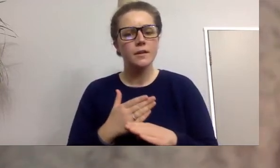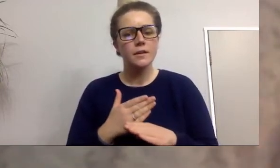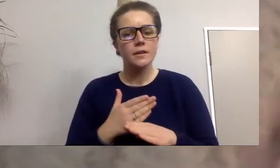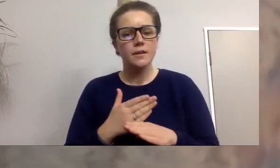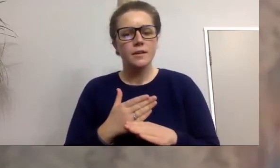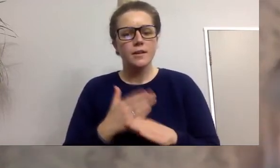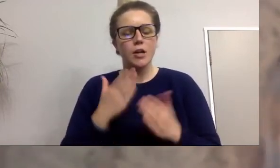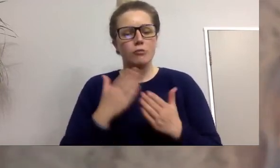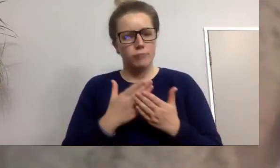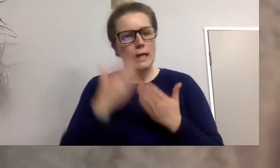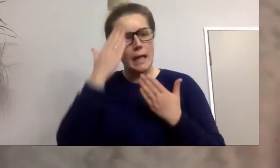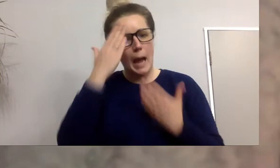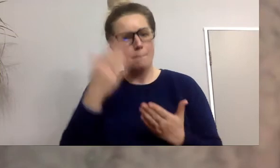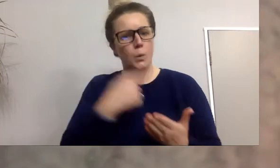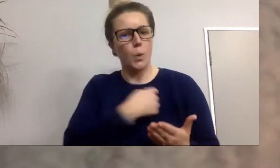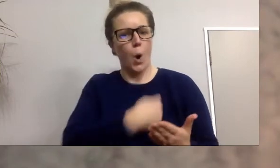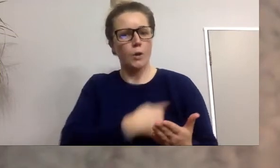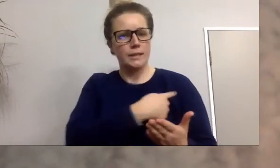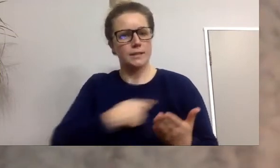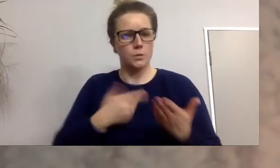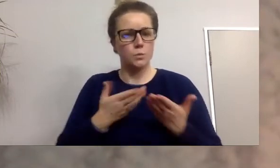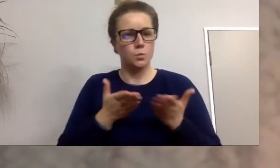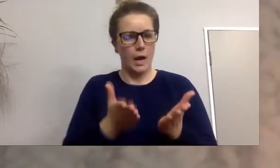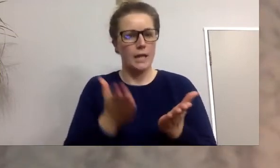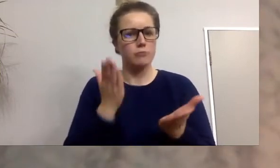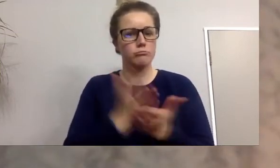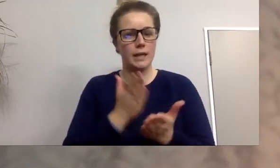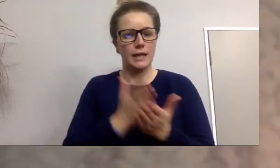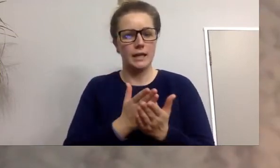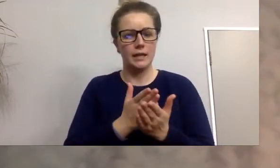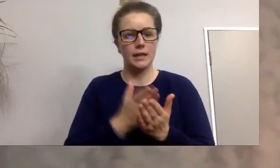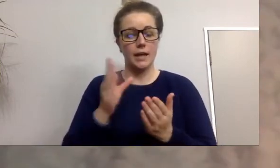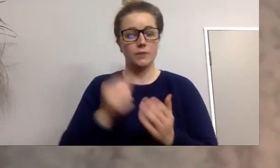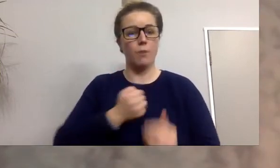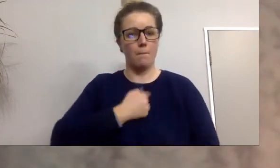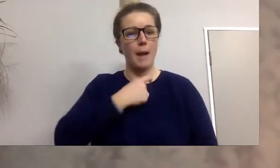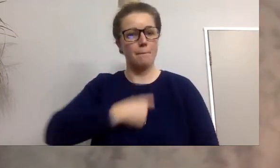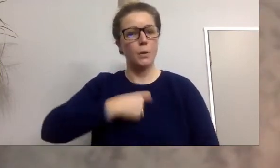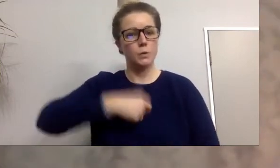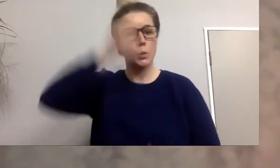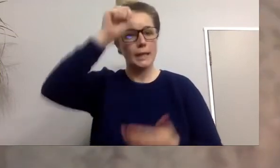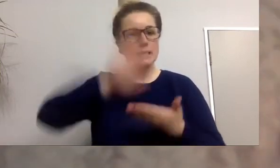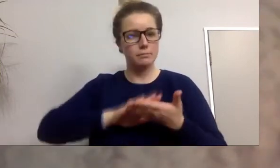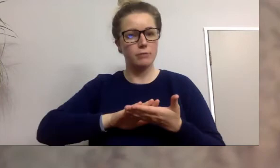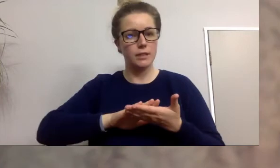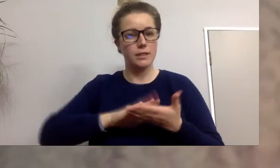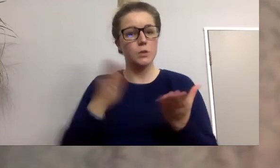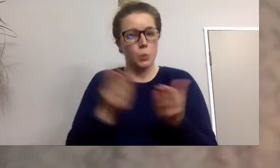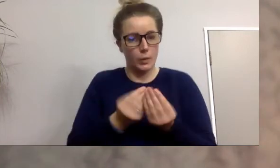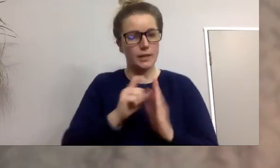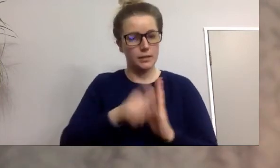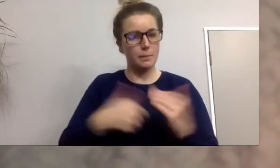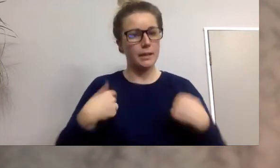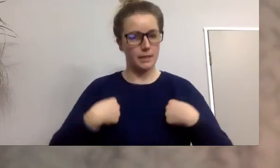and honest way and it's out of my personal experience with disability. I'm